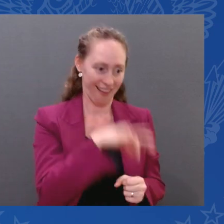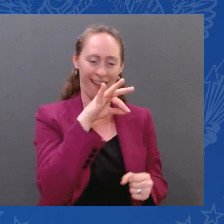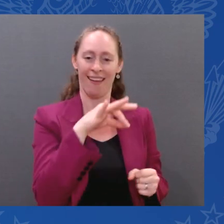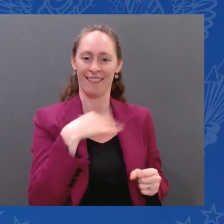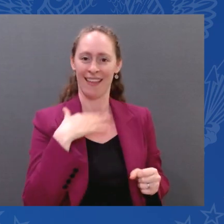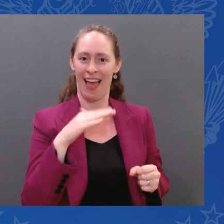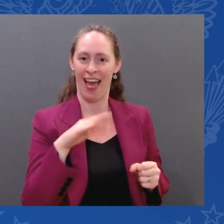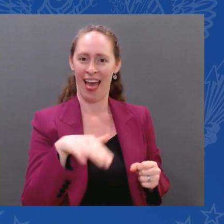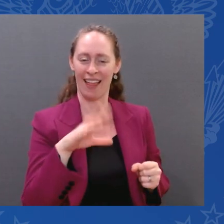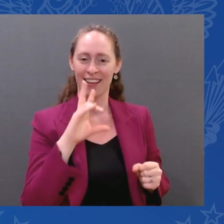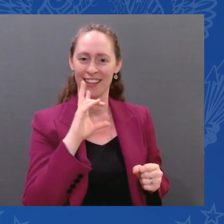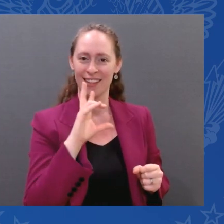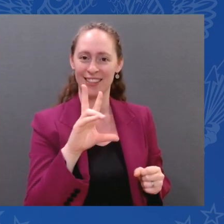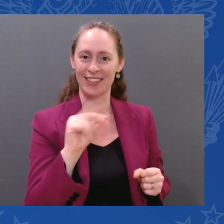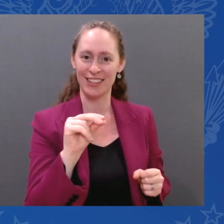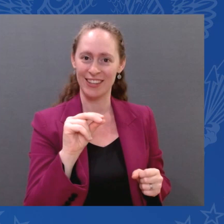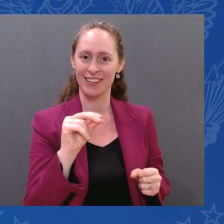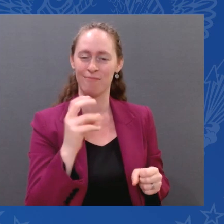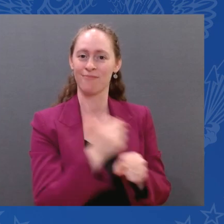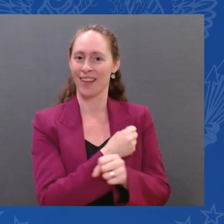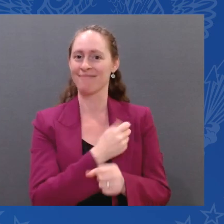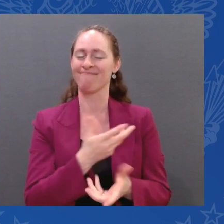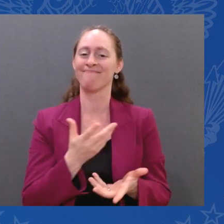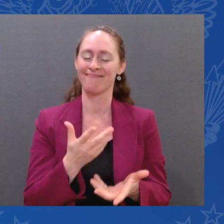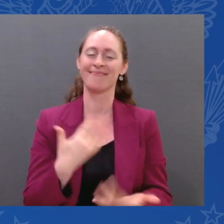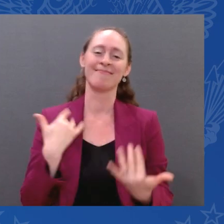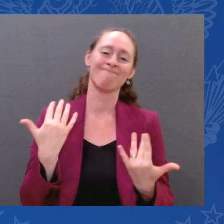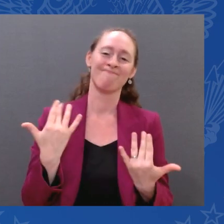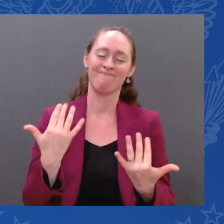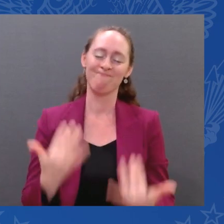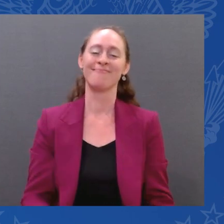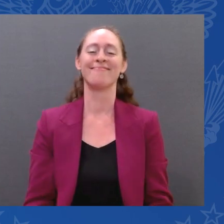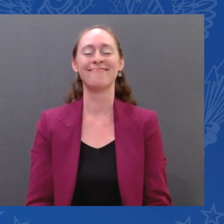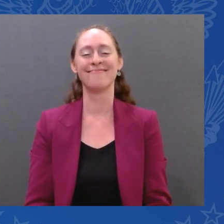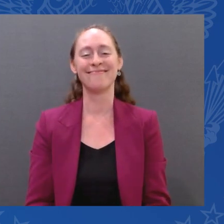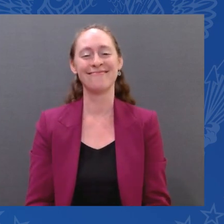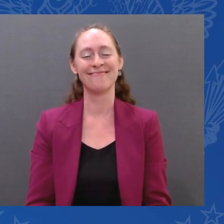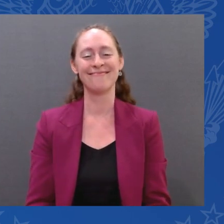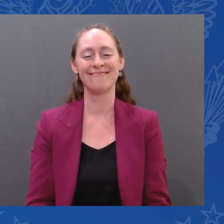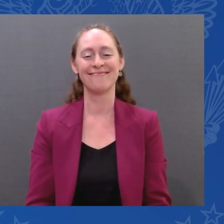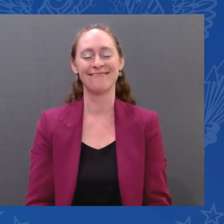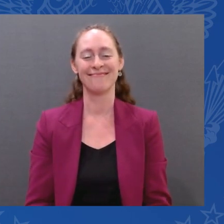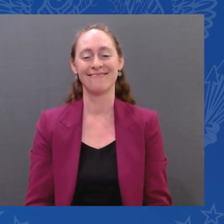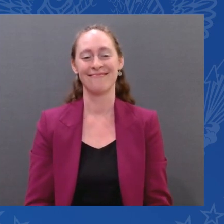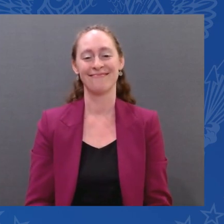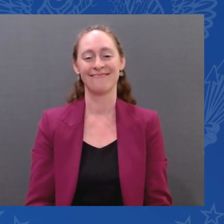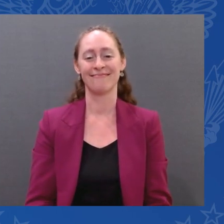the majority leader from Montana, to put me on a very coveted committee at the time, the Foreign Relations Committee.